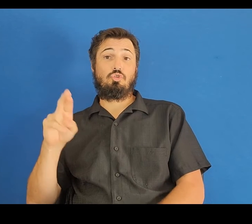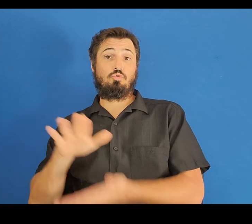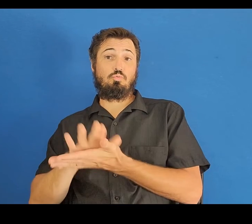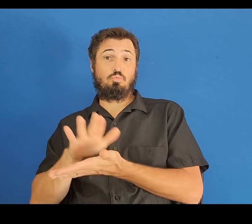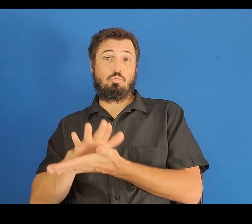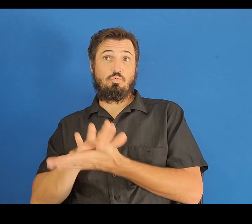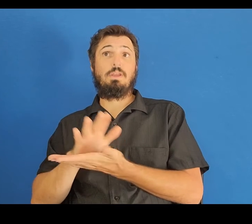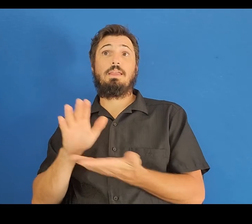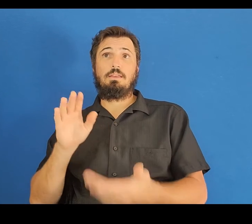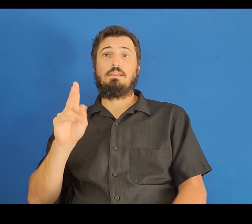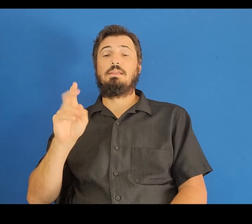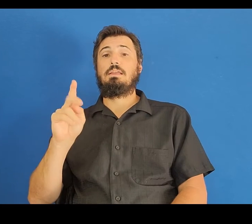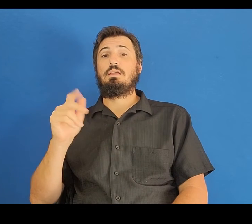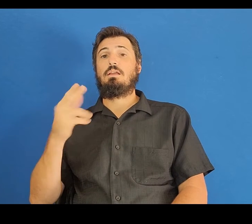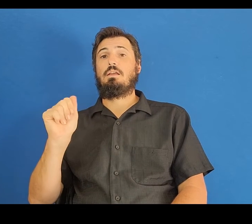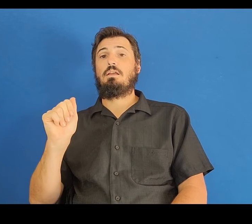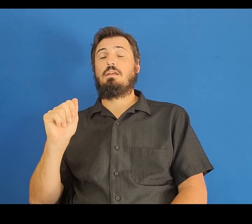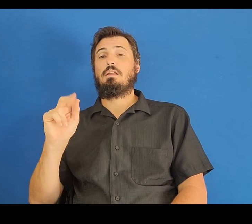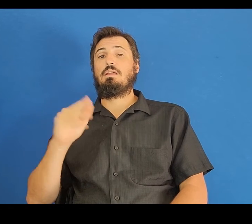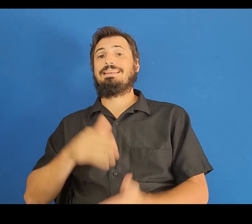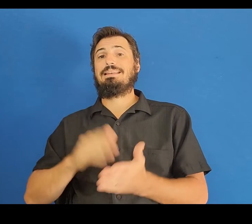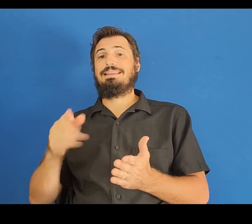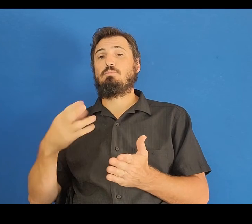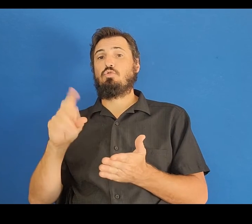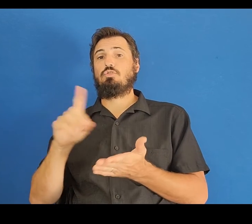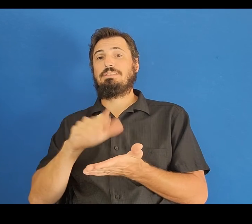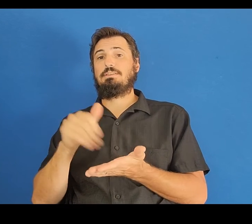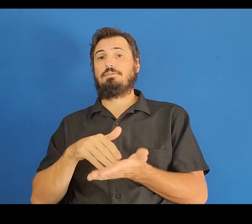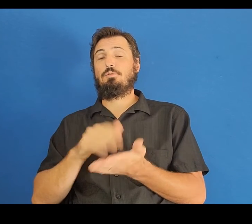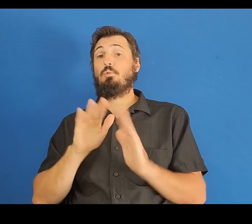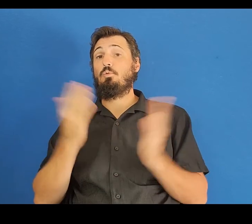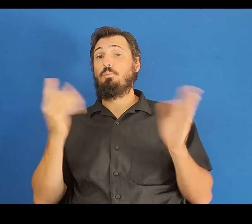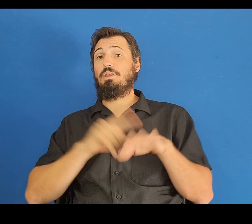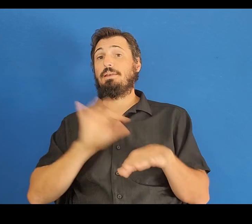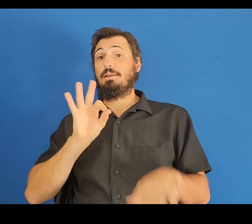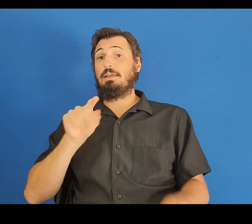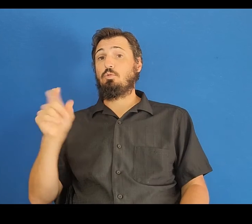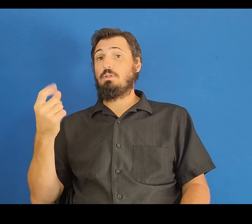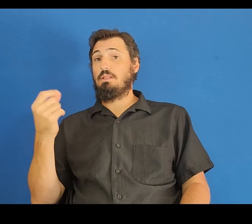Both locations are open from 9 to 11 a.m.. No appointments are needed